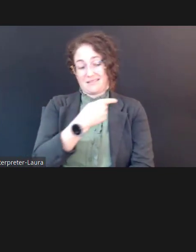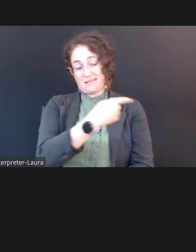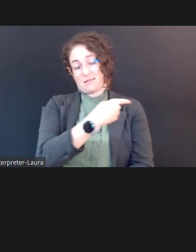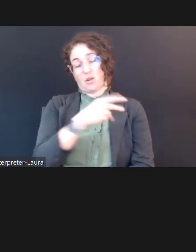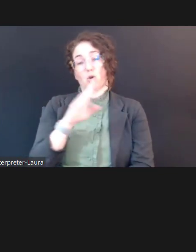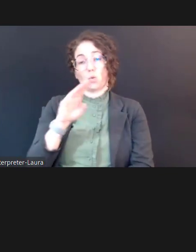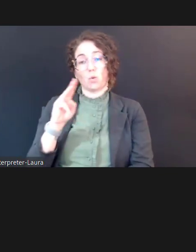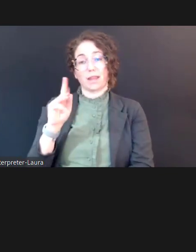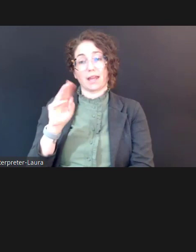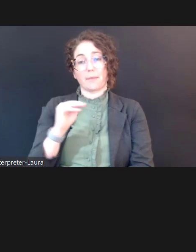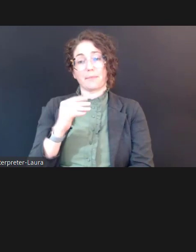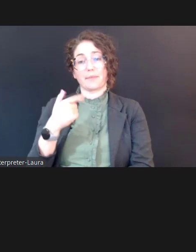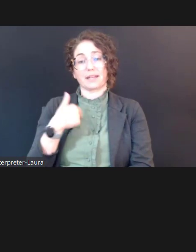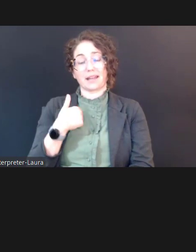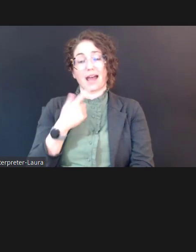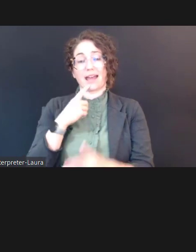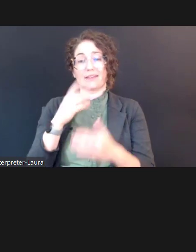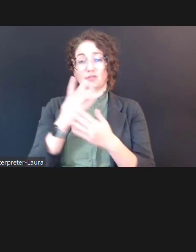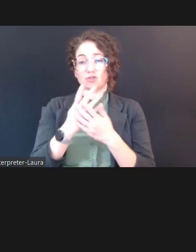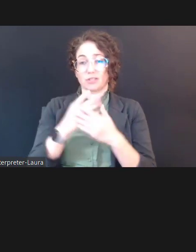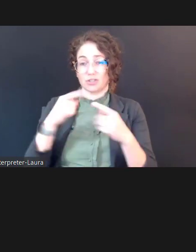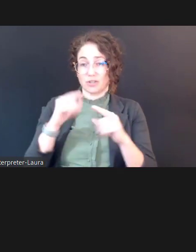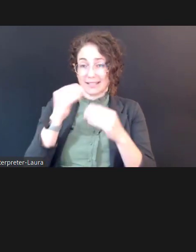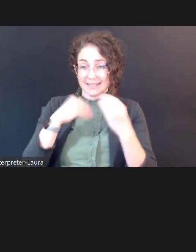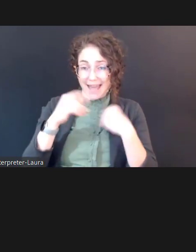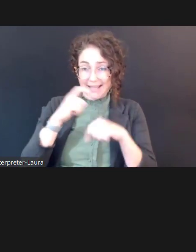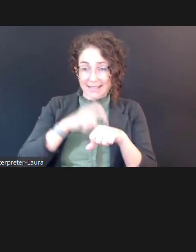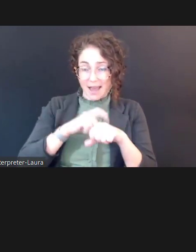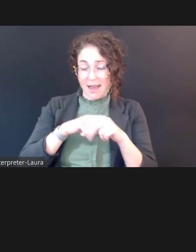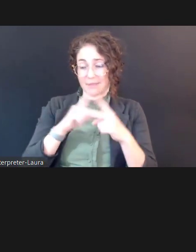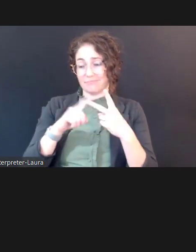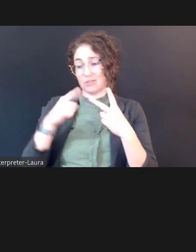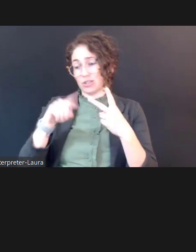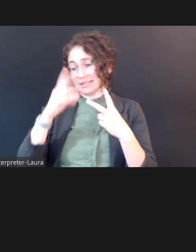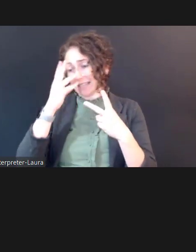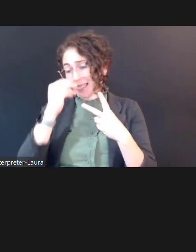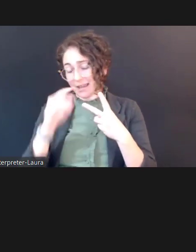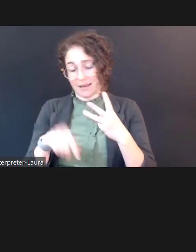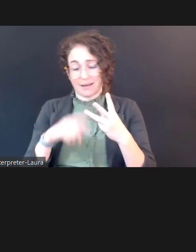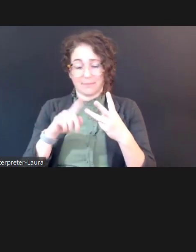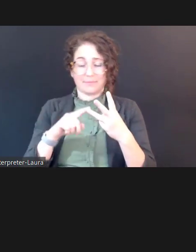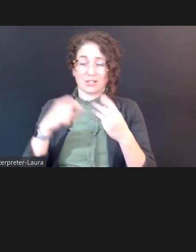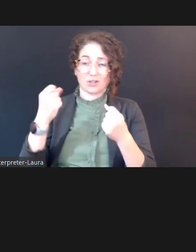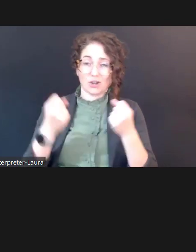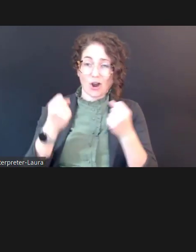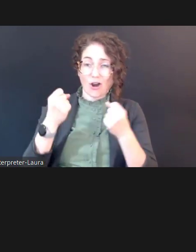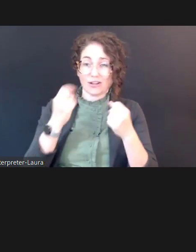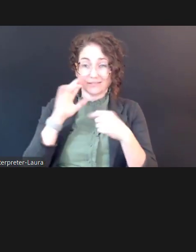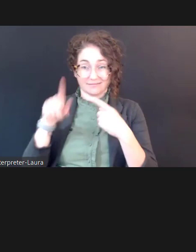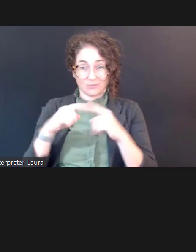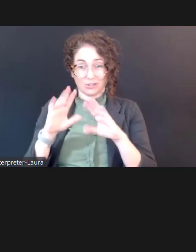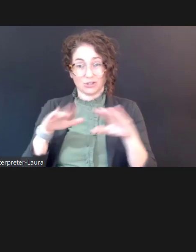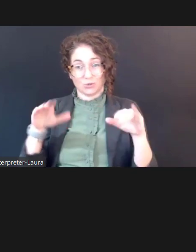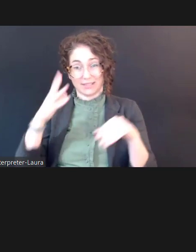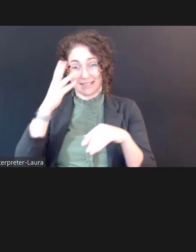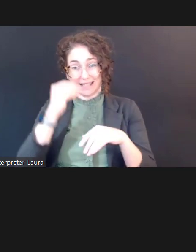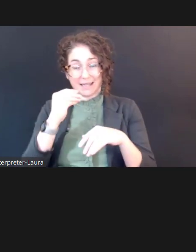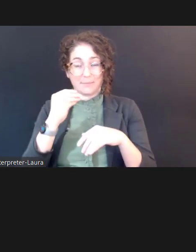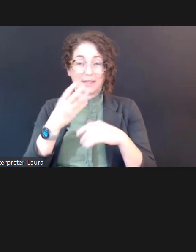William and I have screened in snack time, screened in sleep, screened in cars while children are going around the block and we have